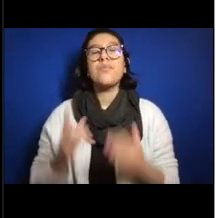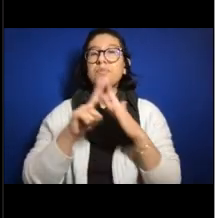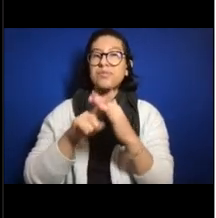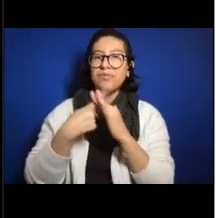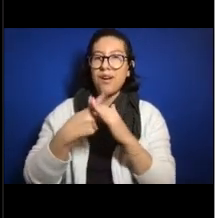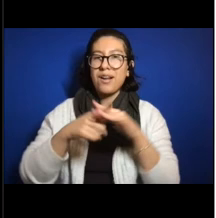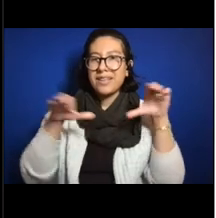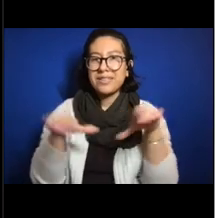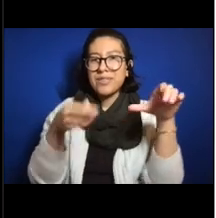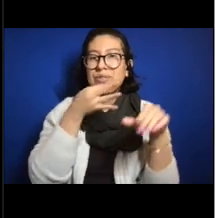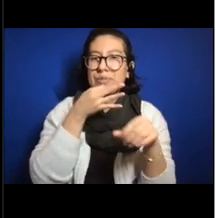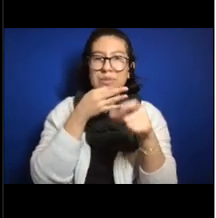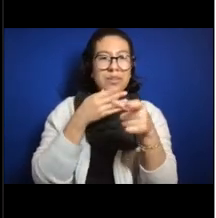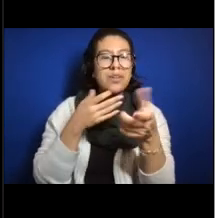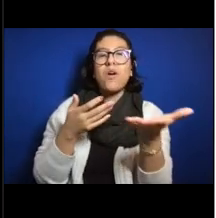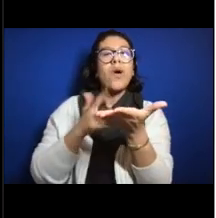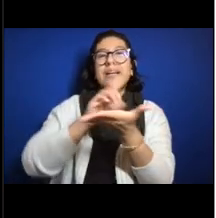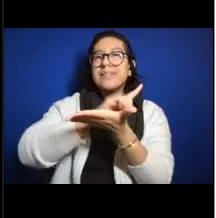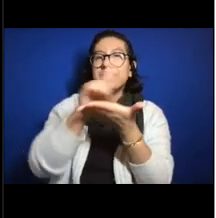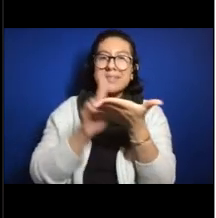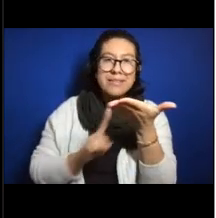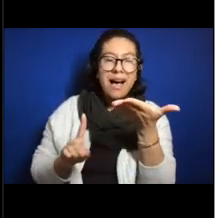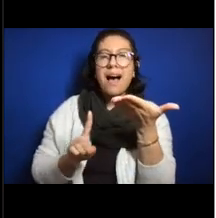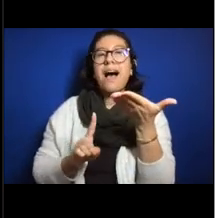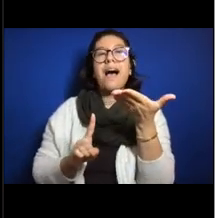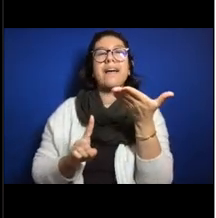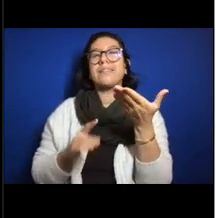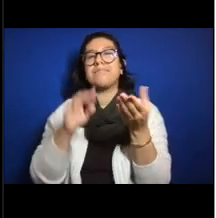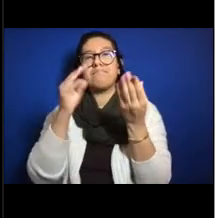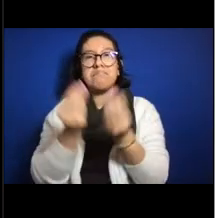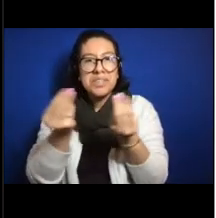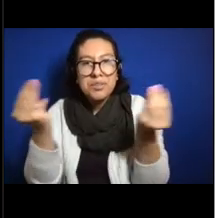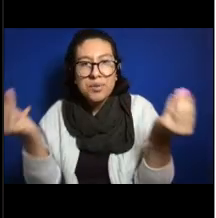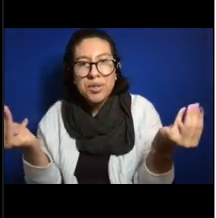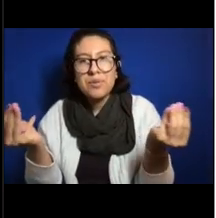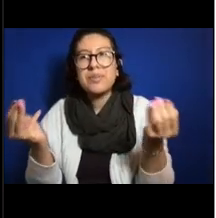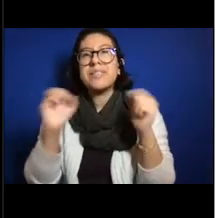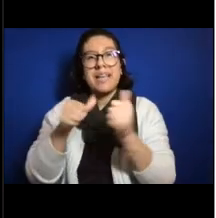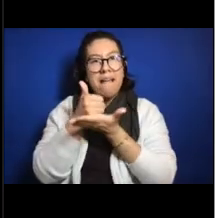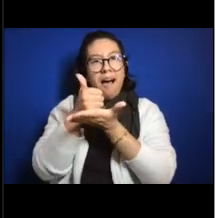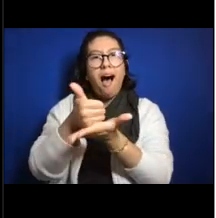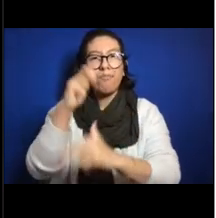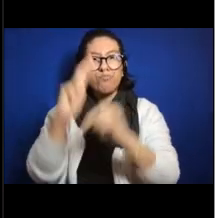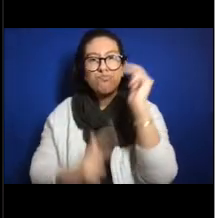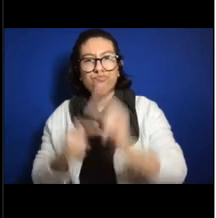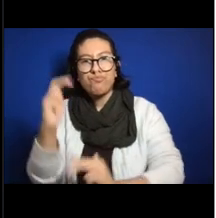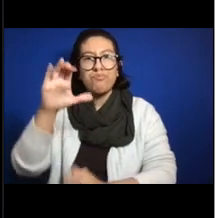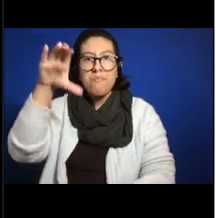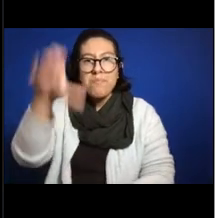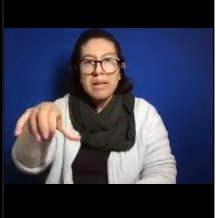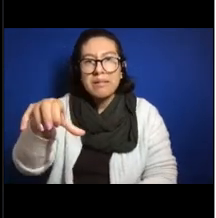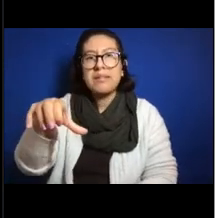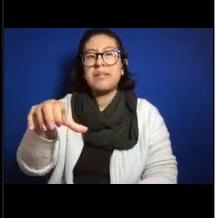and that is what designs or materials do you think can help buildings survive storms, erosion and floods.